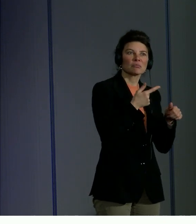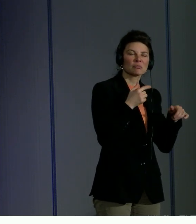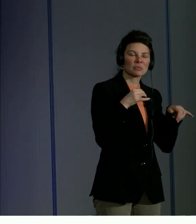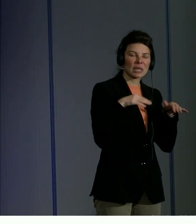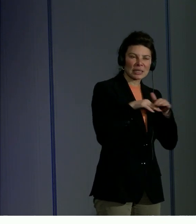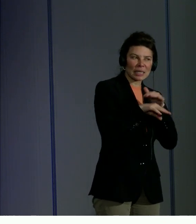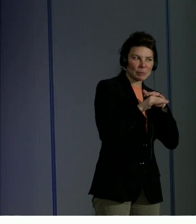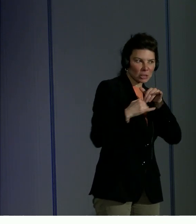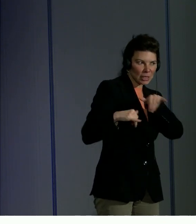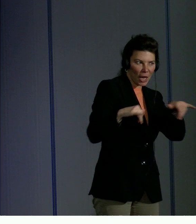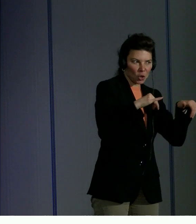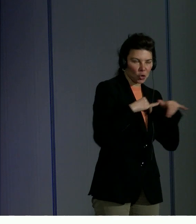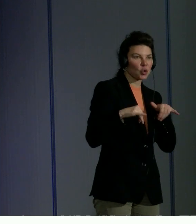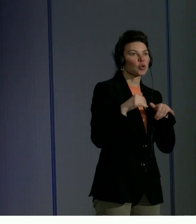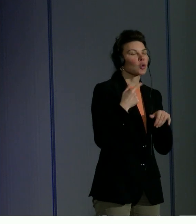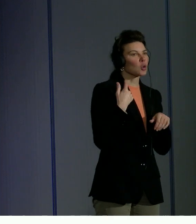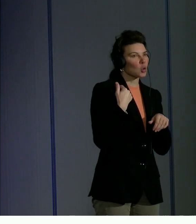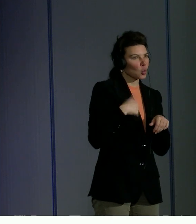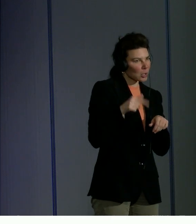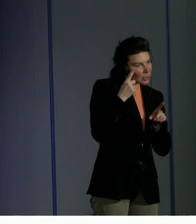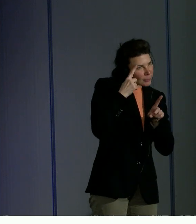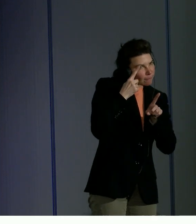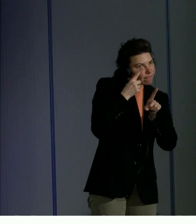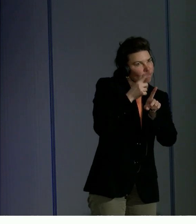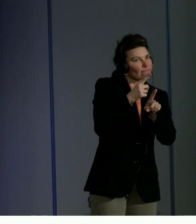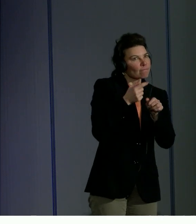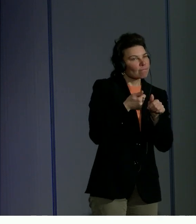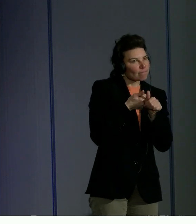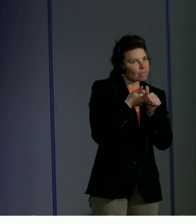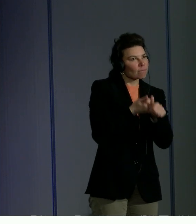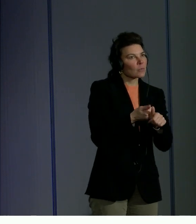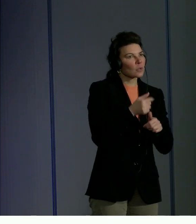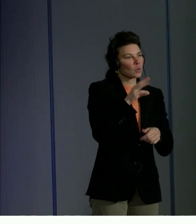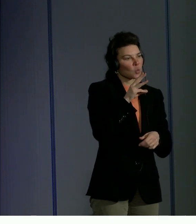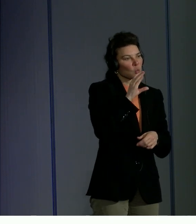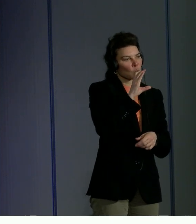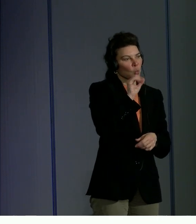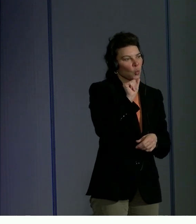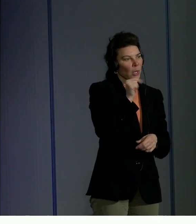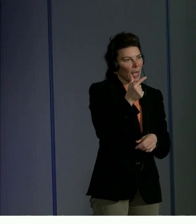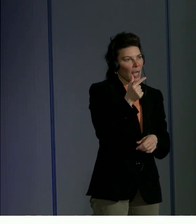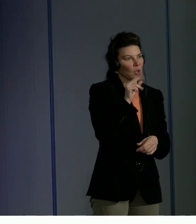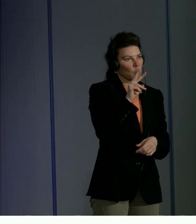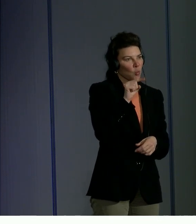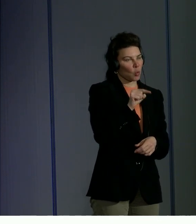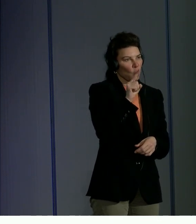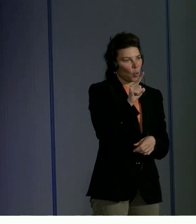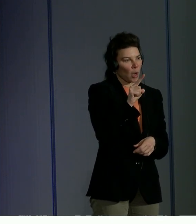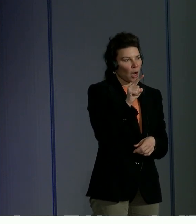access built efforts works towards conforming to the Web Content Accessibility Guidelines 2.1,